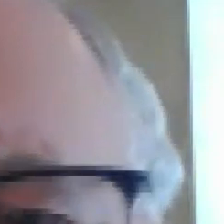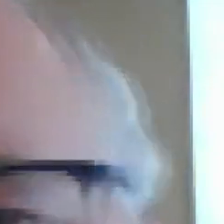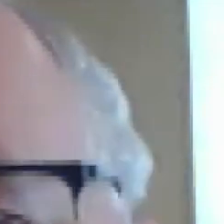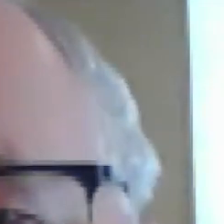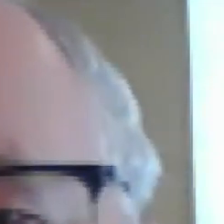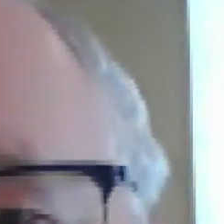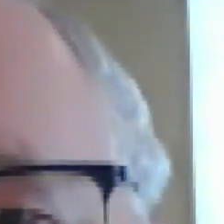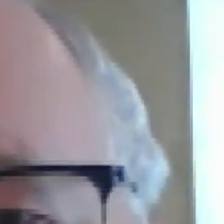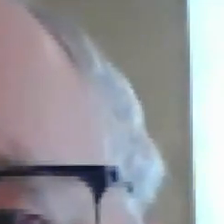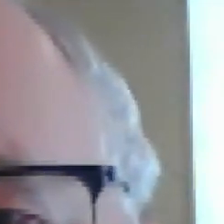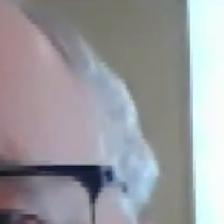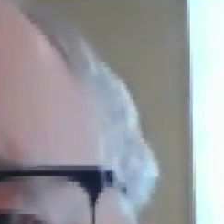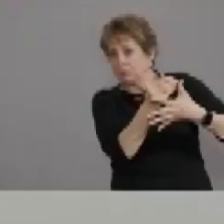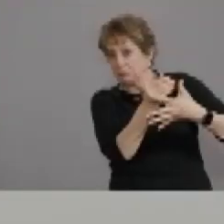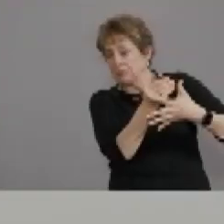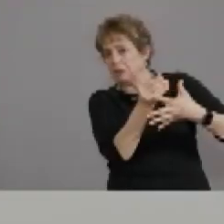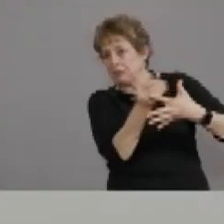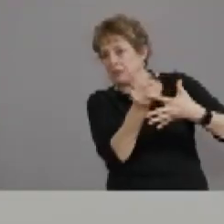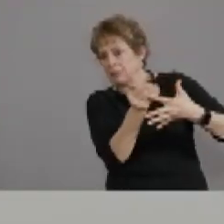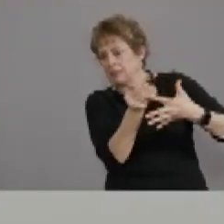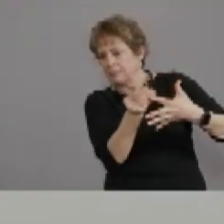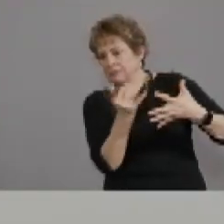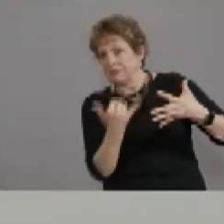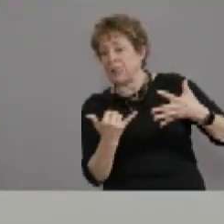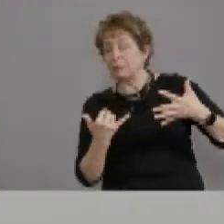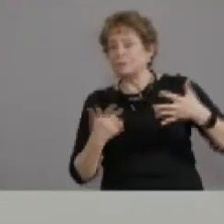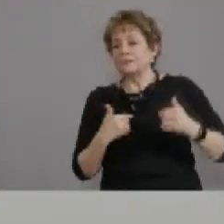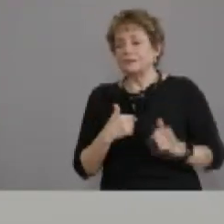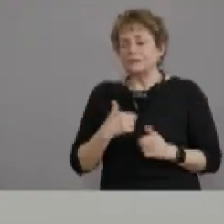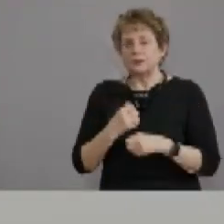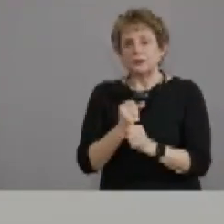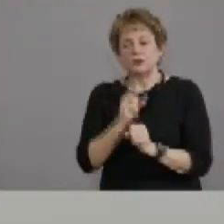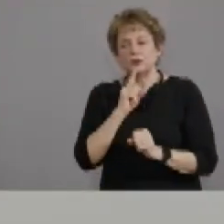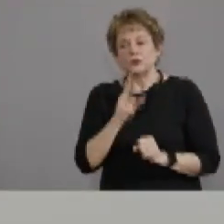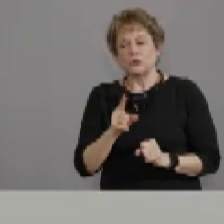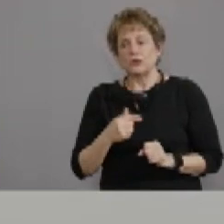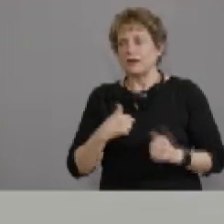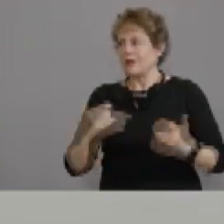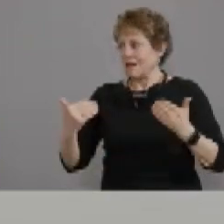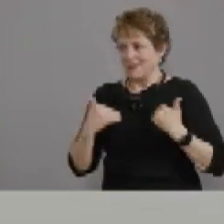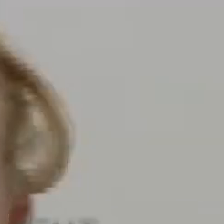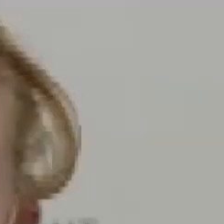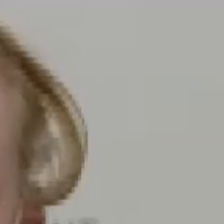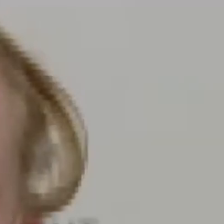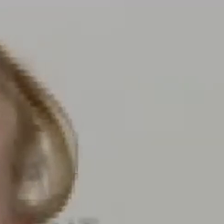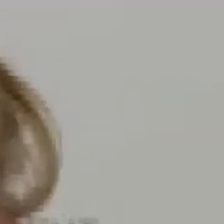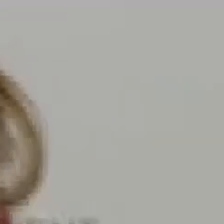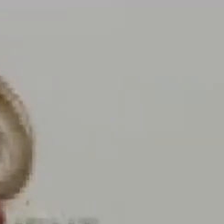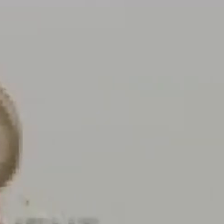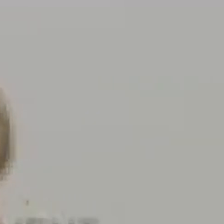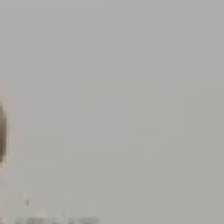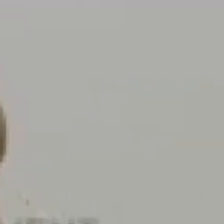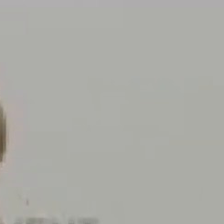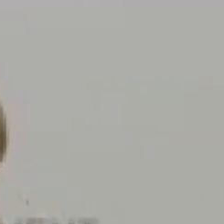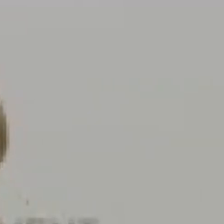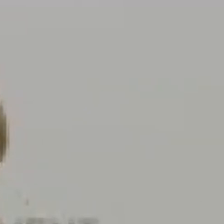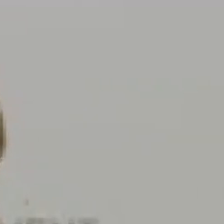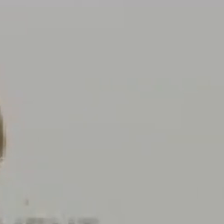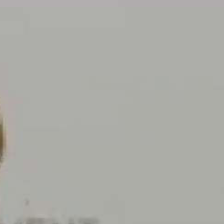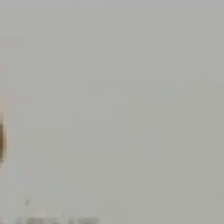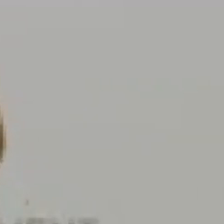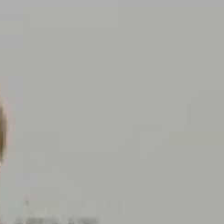CHRIST "WE JUST DON'T HAVE ENOUGH TO MEET THE DEMAND FOR WHAT WE WANT TO DO" CHORUS: DR. CARA CHRIST - DIRECTOR OF THE ARIZONA DEPARTMENT OF HEALTH - HELD A PRESS